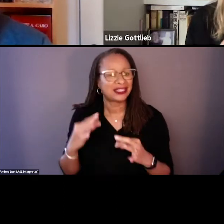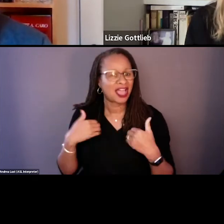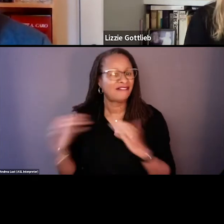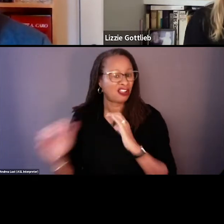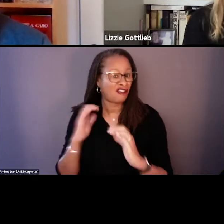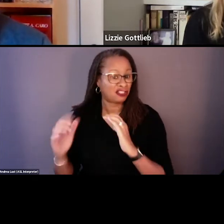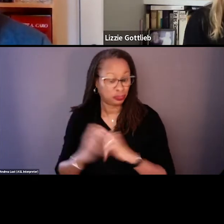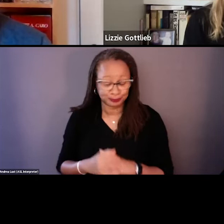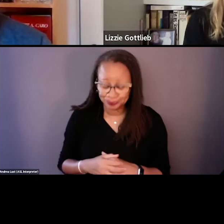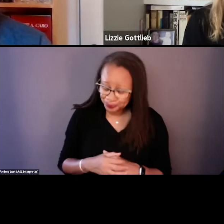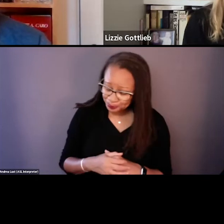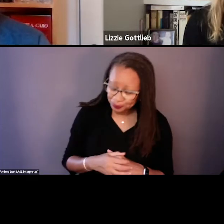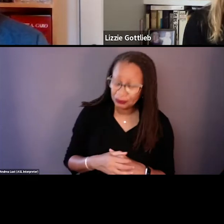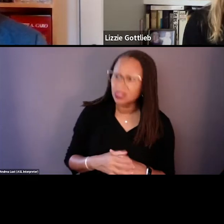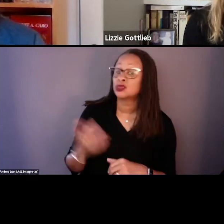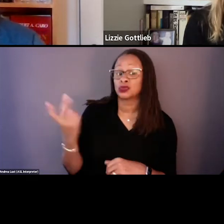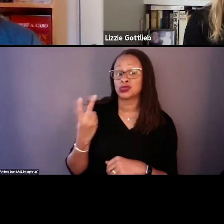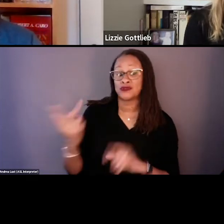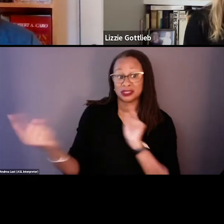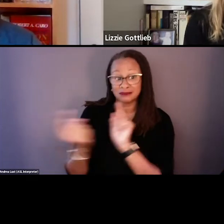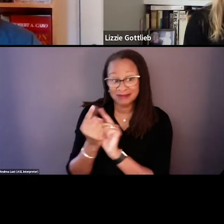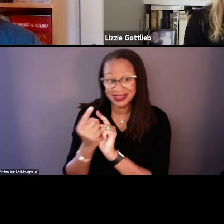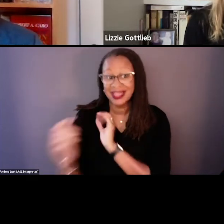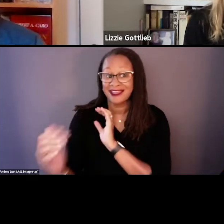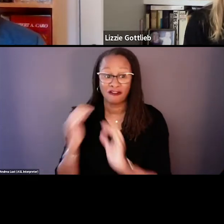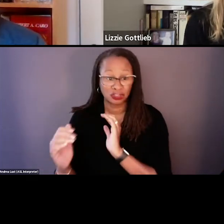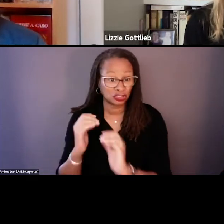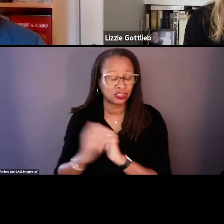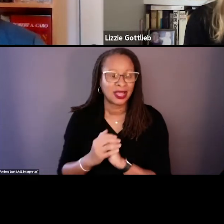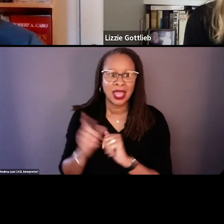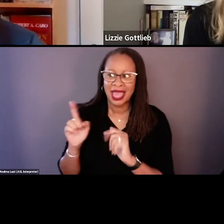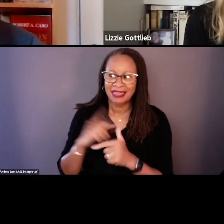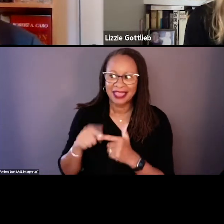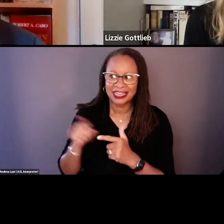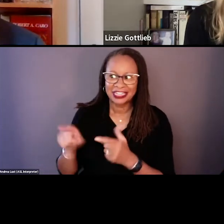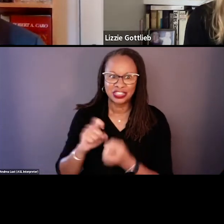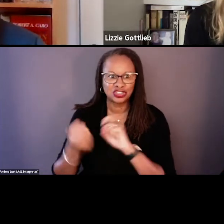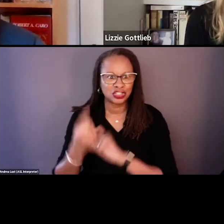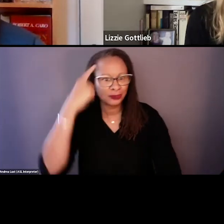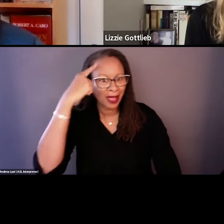And over the course of that conversation, he changed his mind and he said,